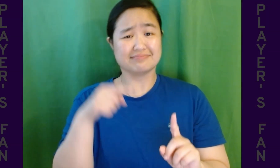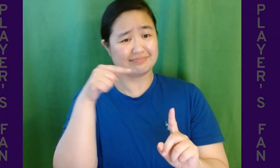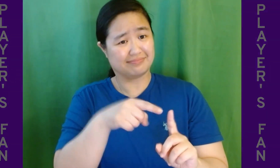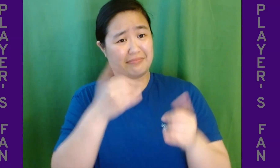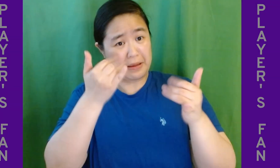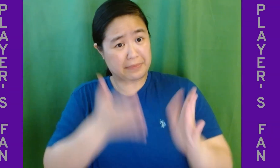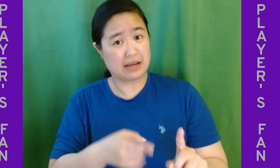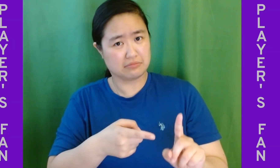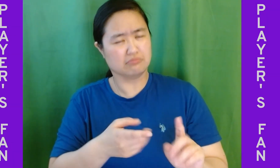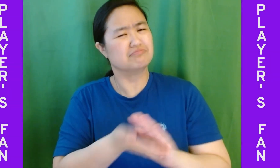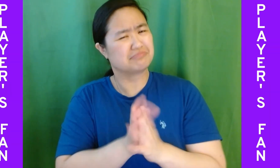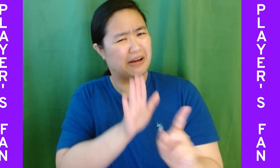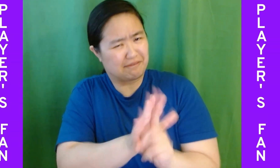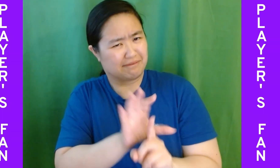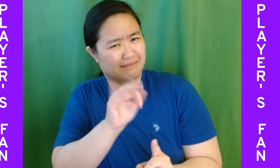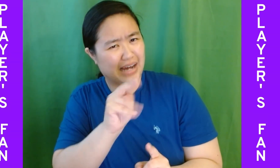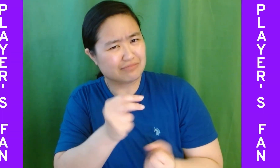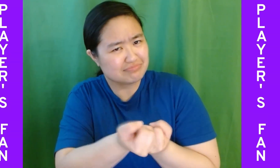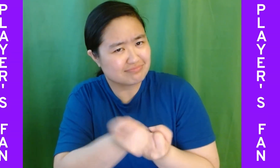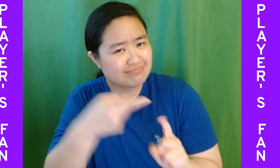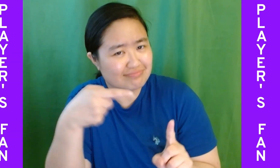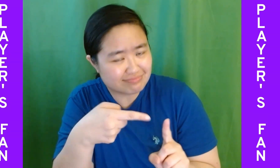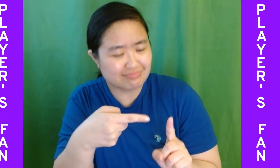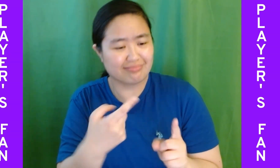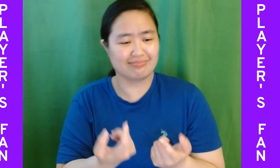Be your player’s fan.